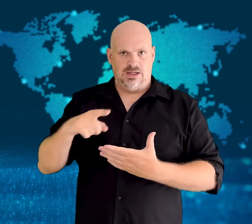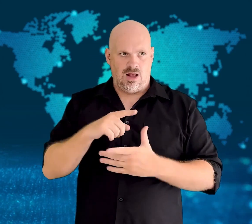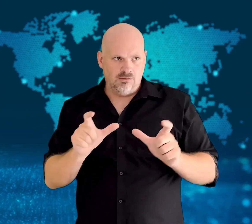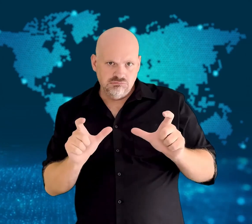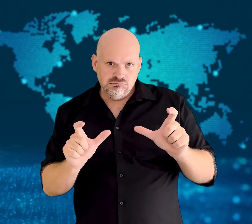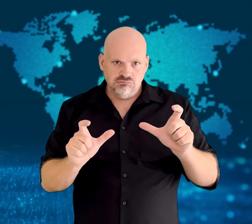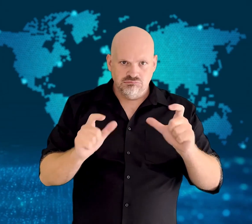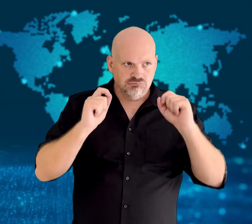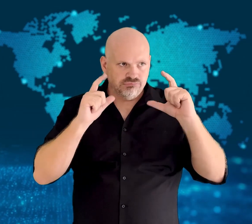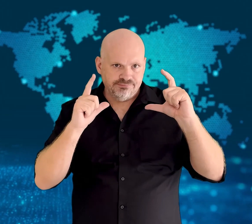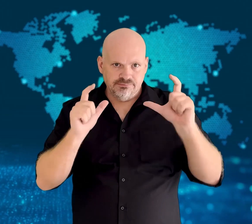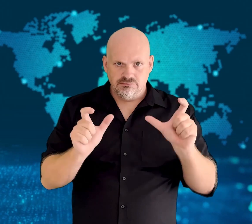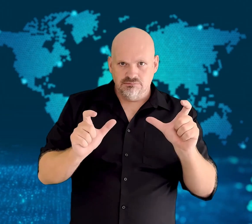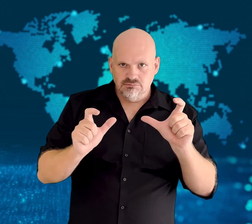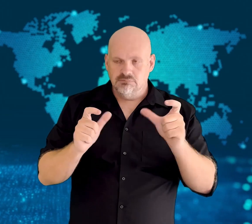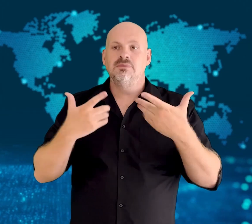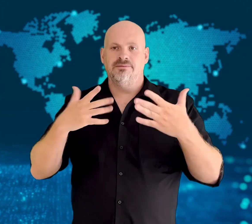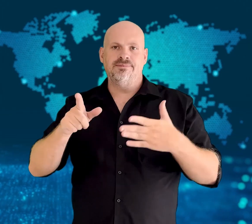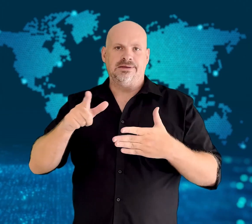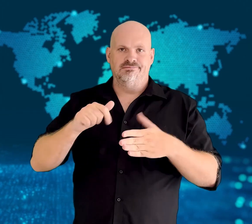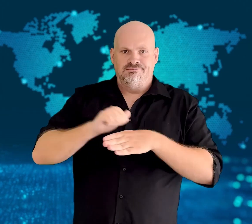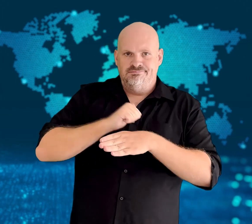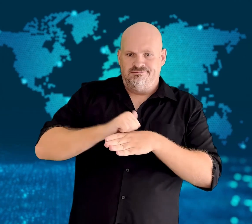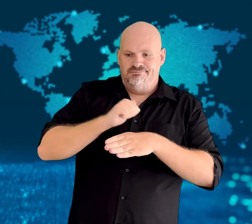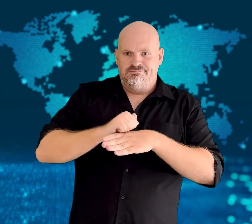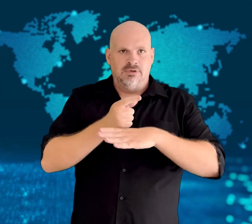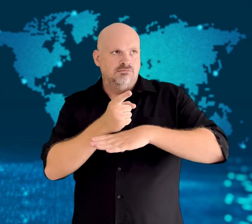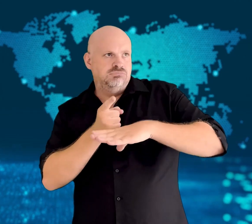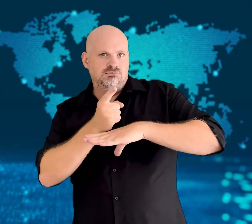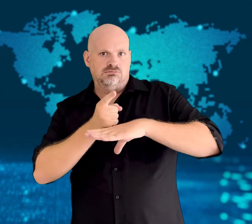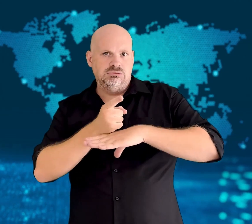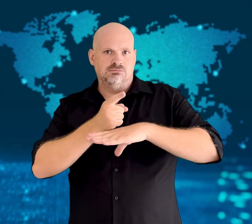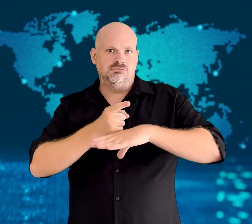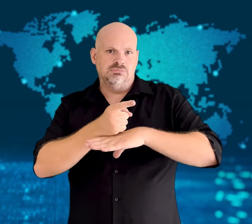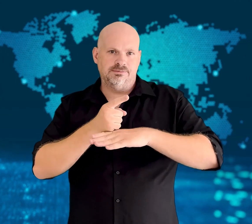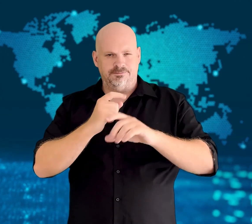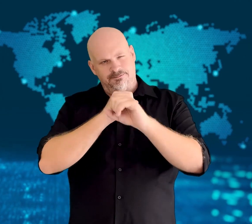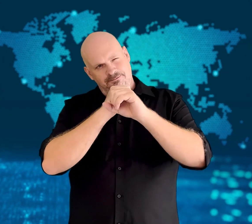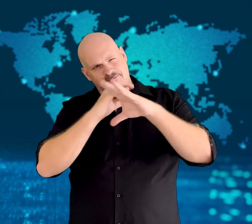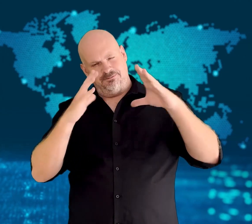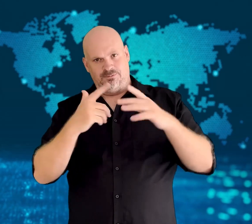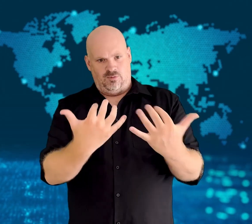to simulate the defense of the island against an attack.